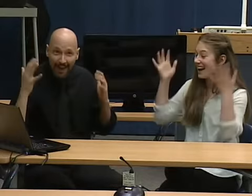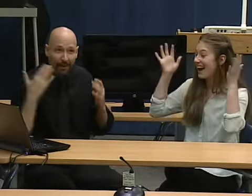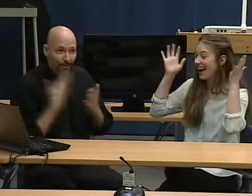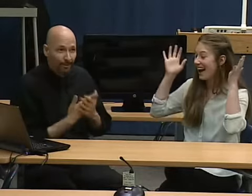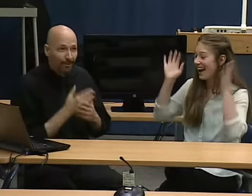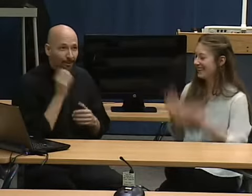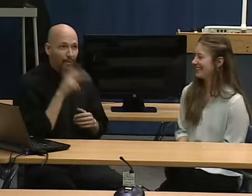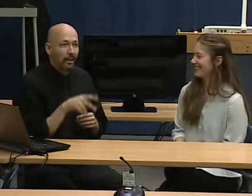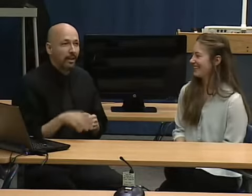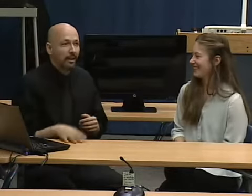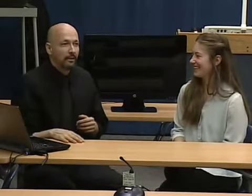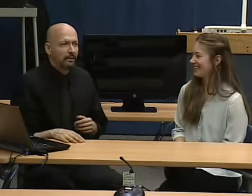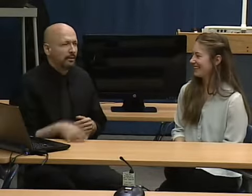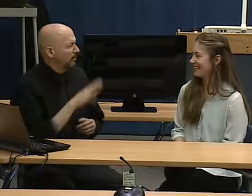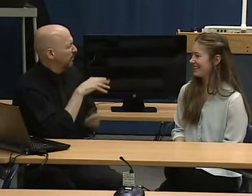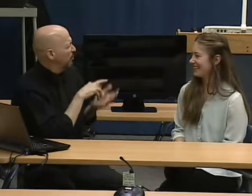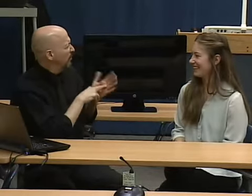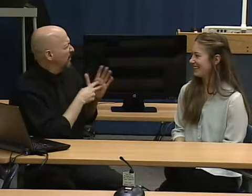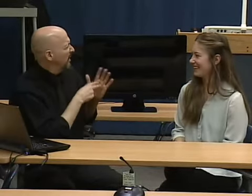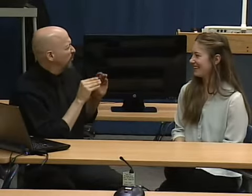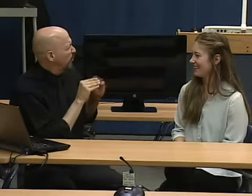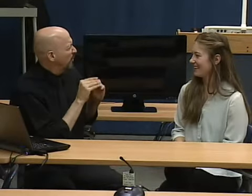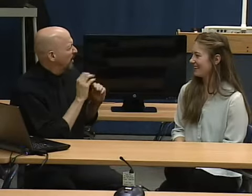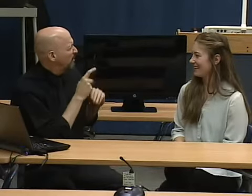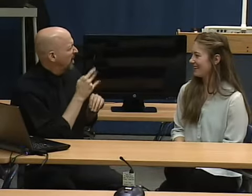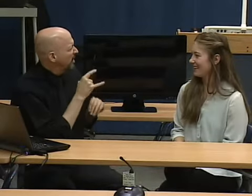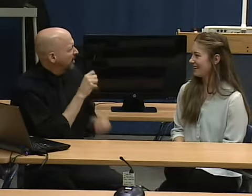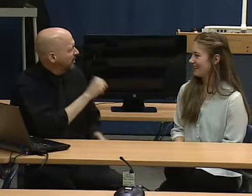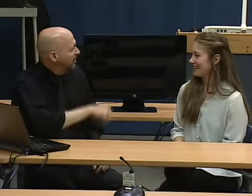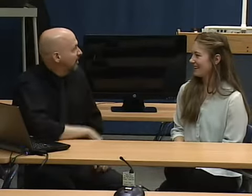Yay! So, what does Movement Epenthesis mean?